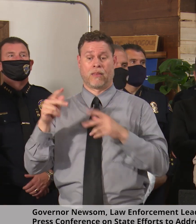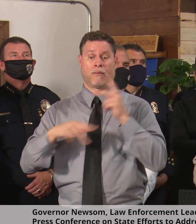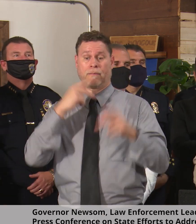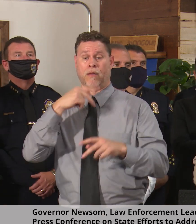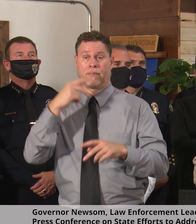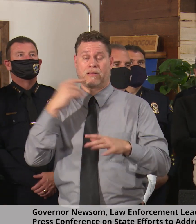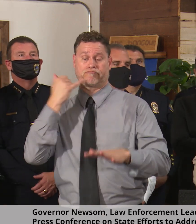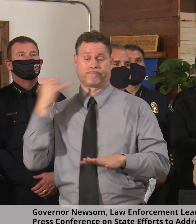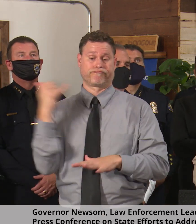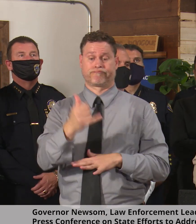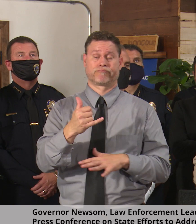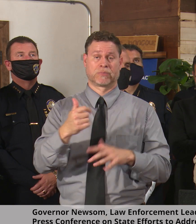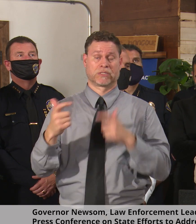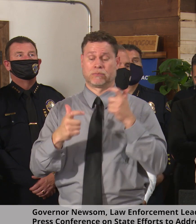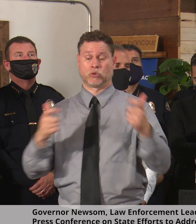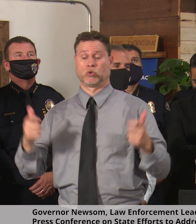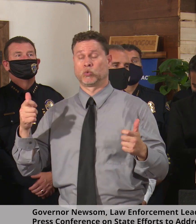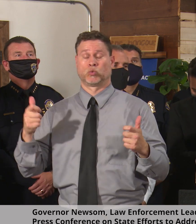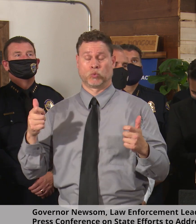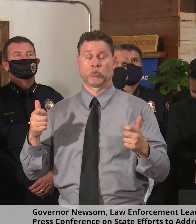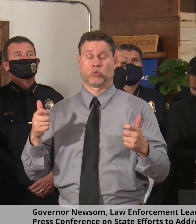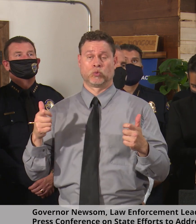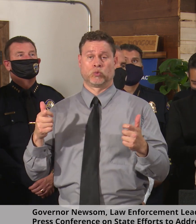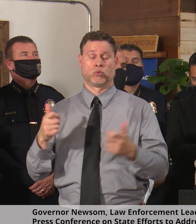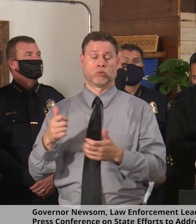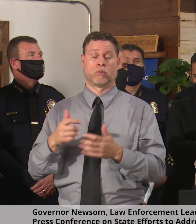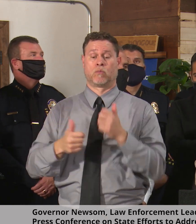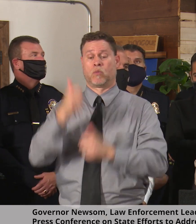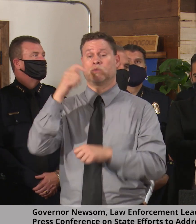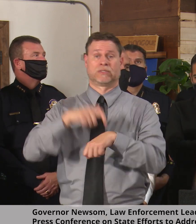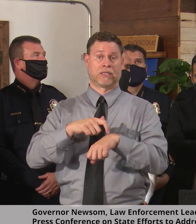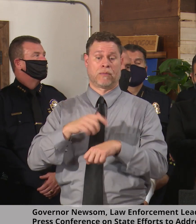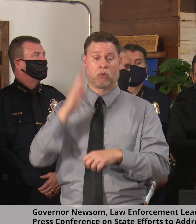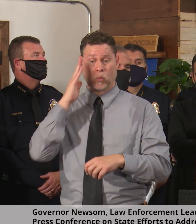of this is going to be huge because as we know most of the time is going to be someone who lived